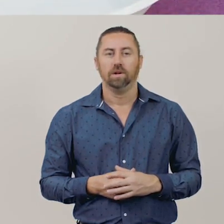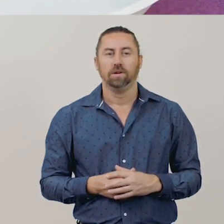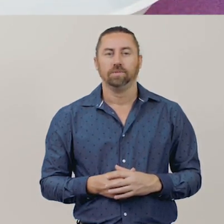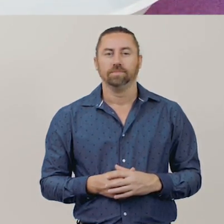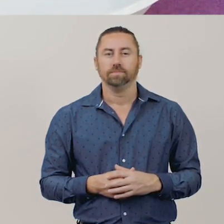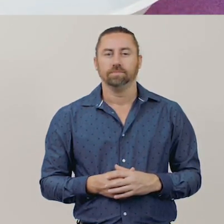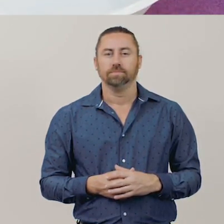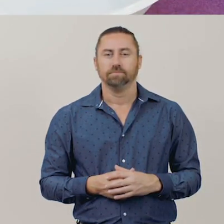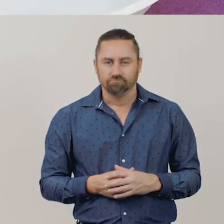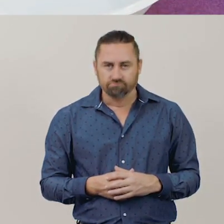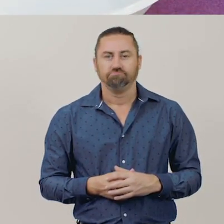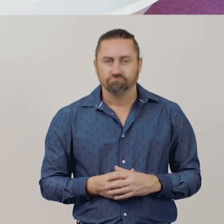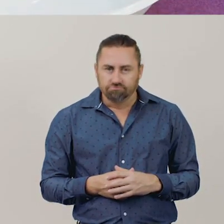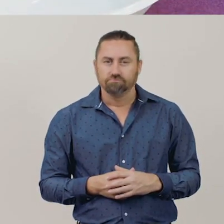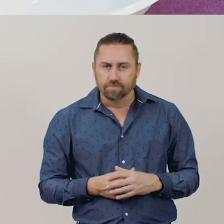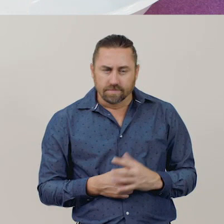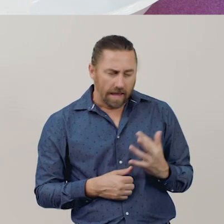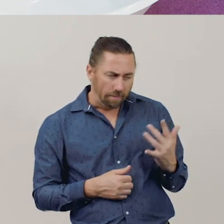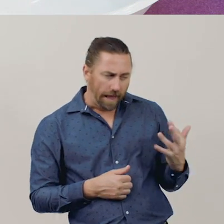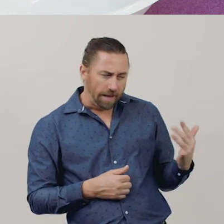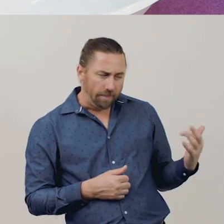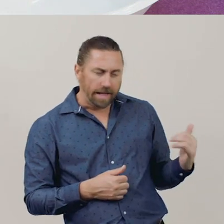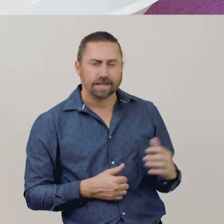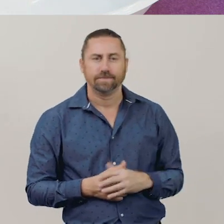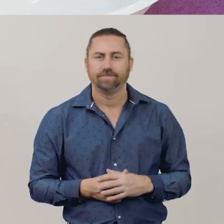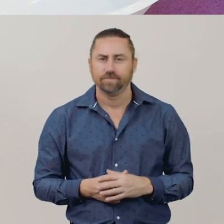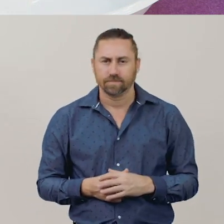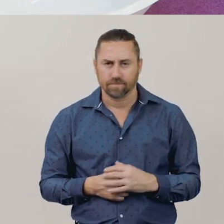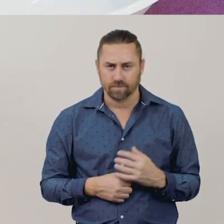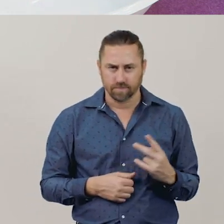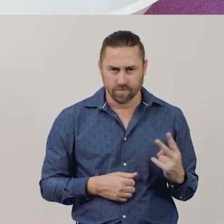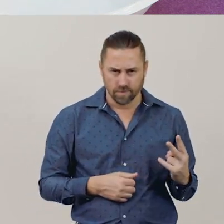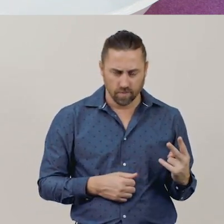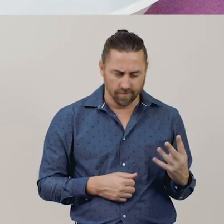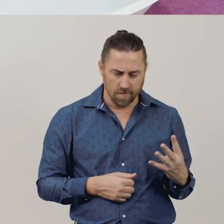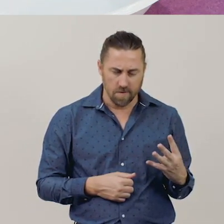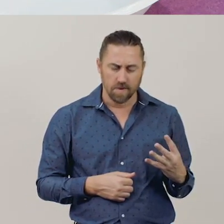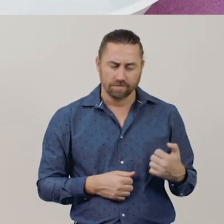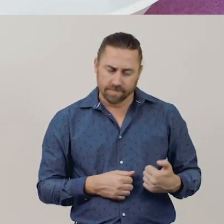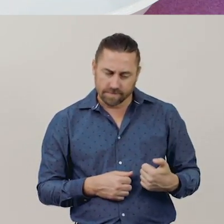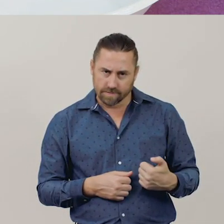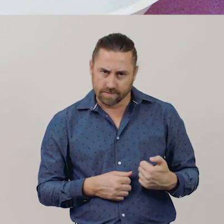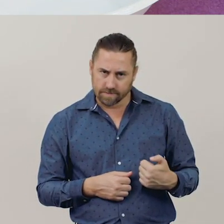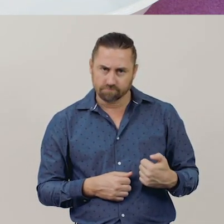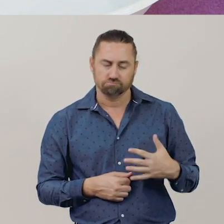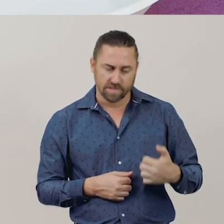Okay, let’s see how many cherries we've got. 2, 4, 6. This plate has 6.